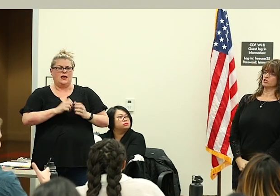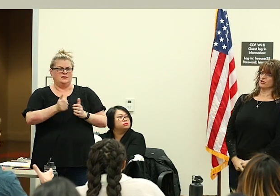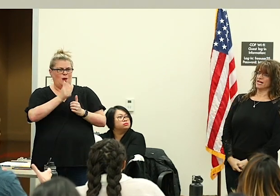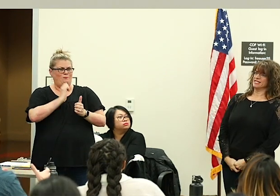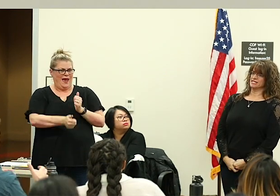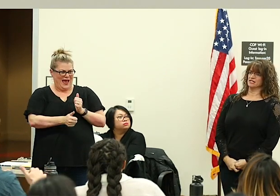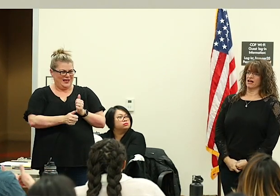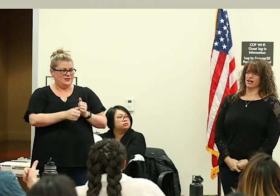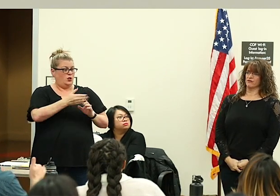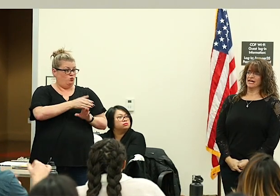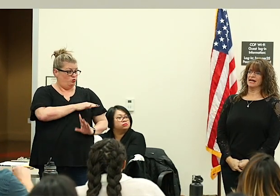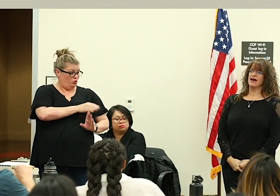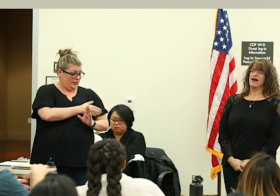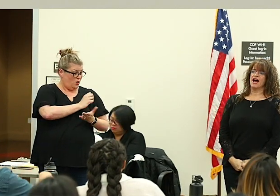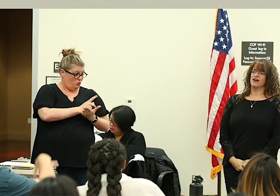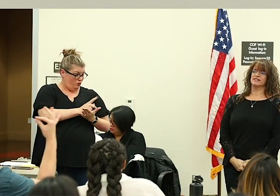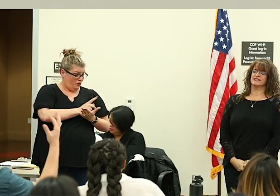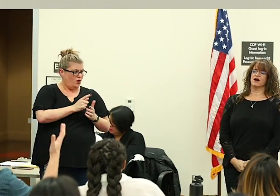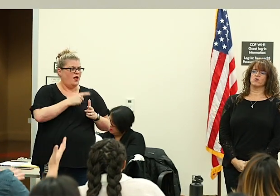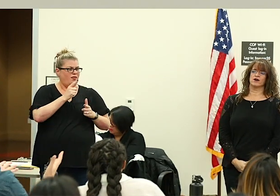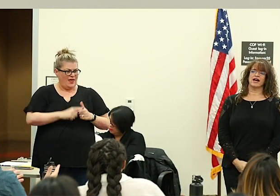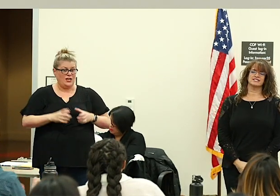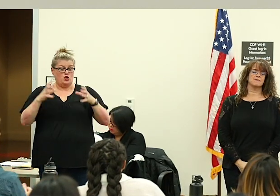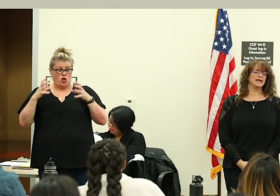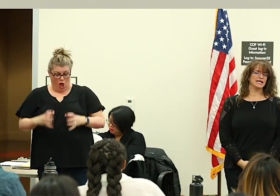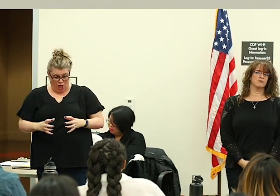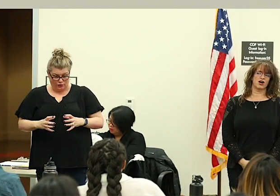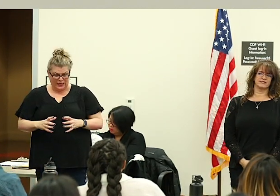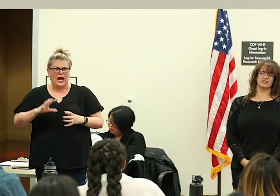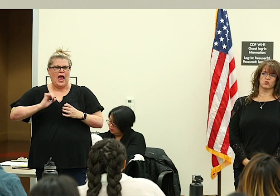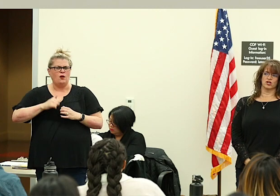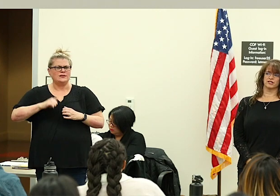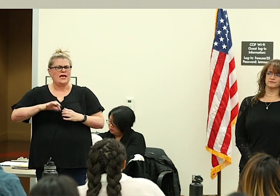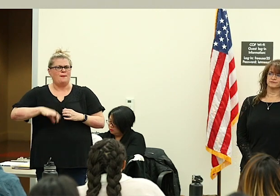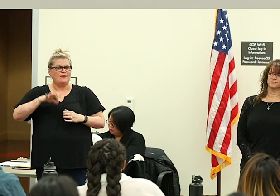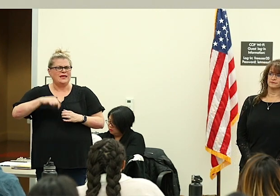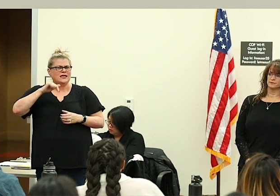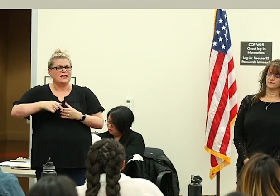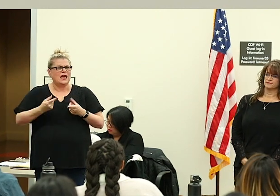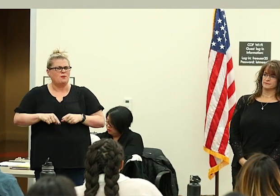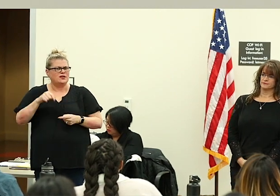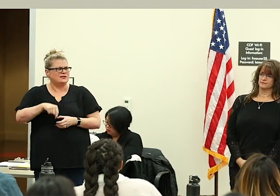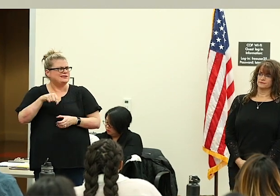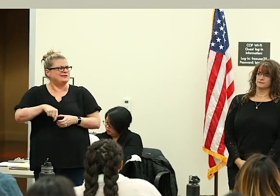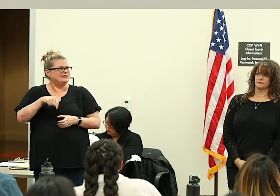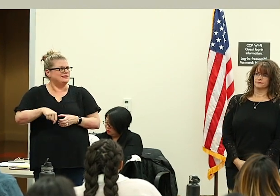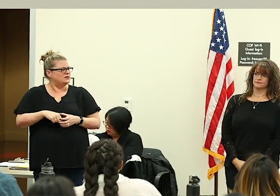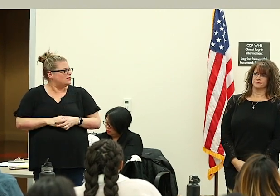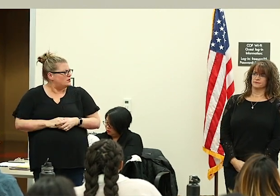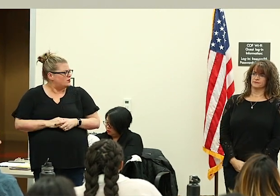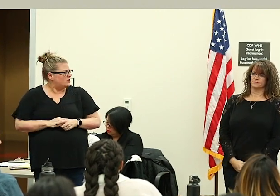[Attendee Through Translator] So once you get into the lottery, how does that work? How does the picking process work? So for the lottery